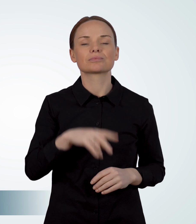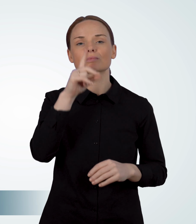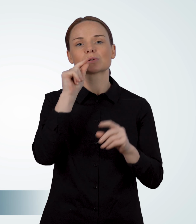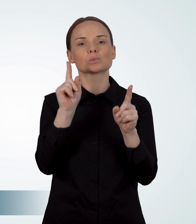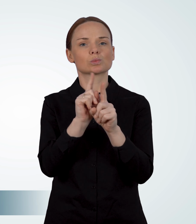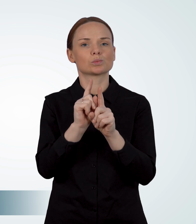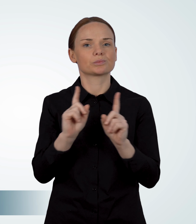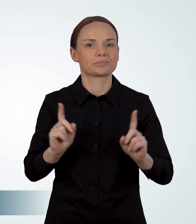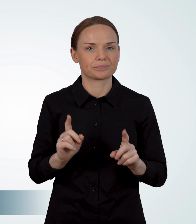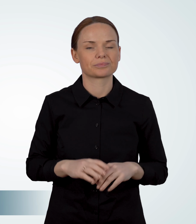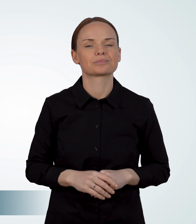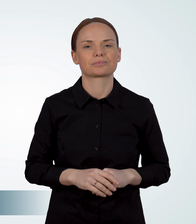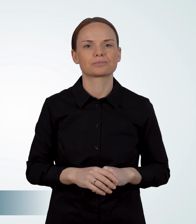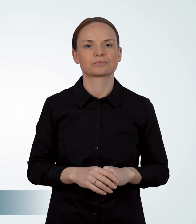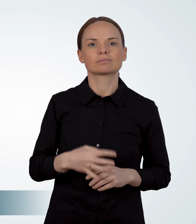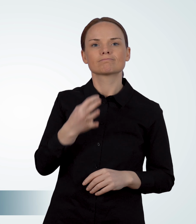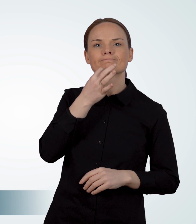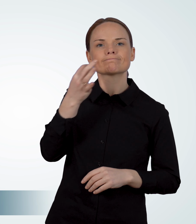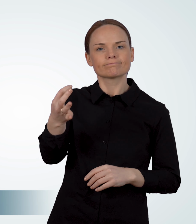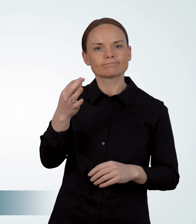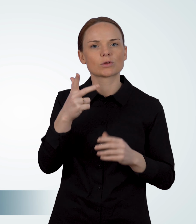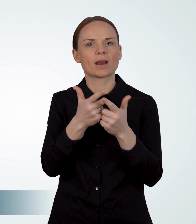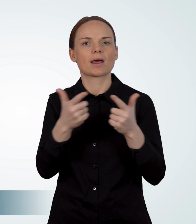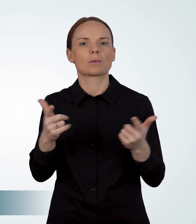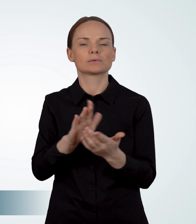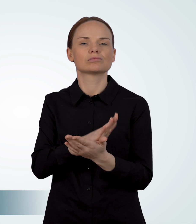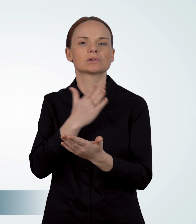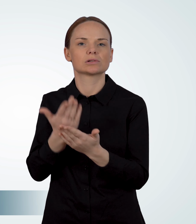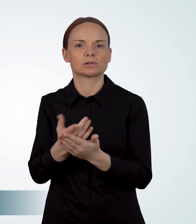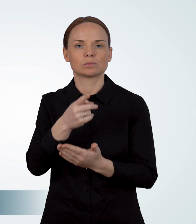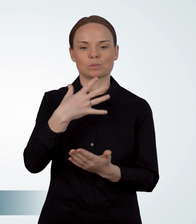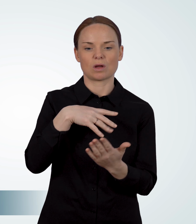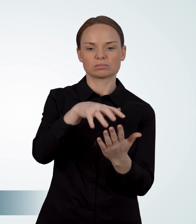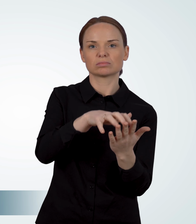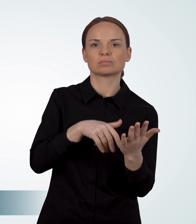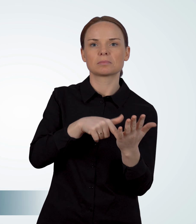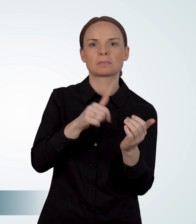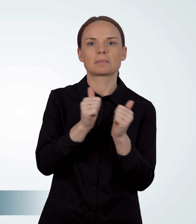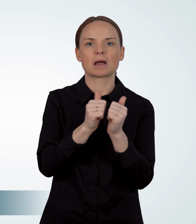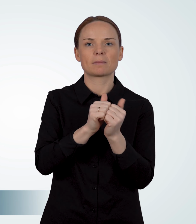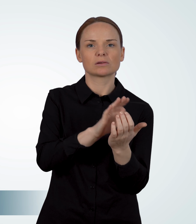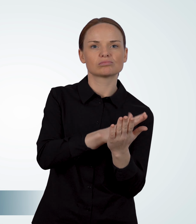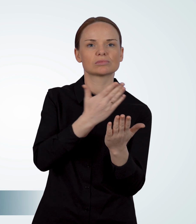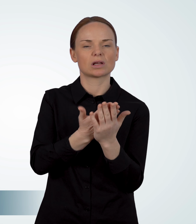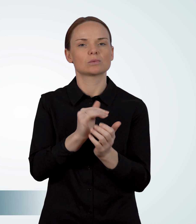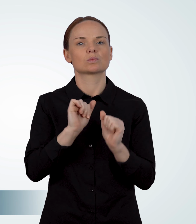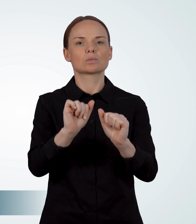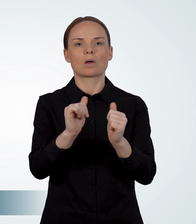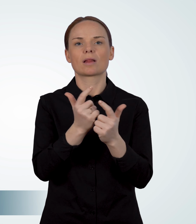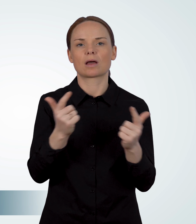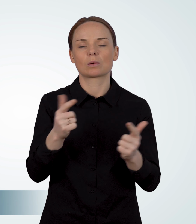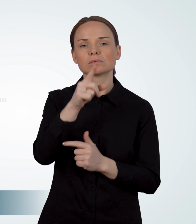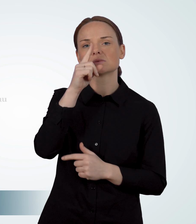You can also: • request language translations: translations of this Issues Paper are available on request.